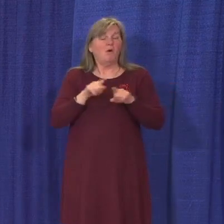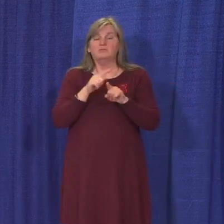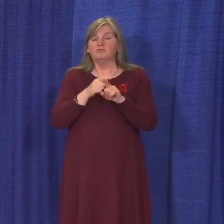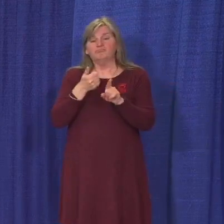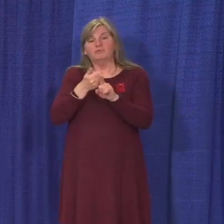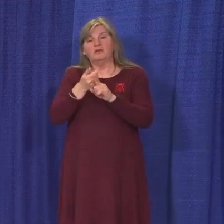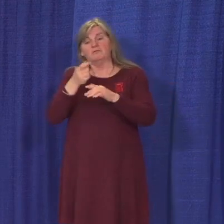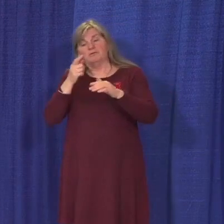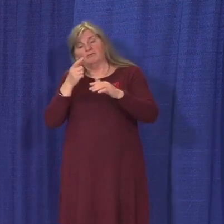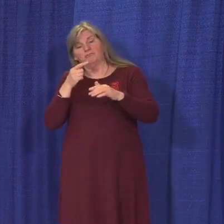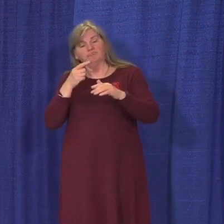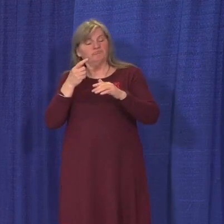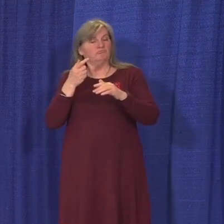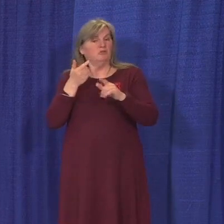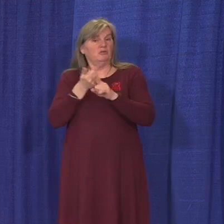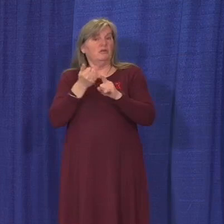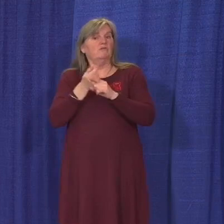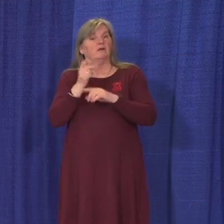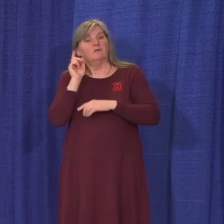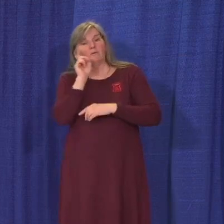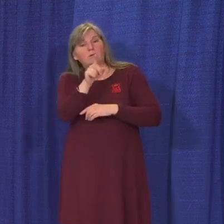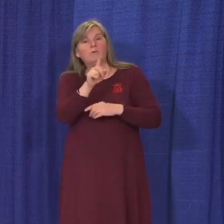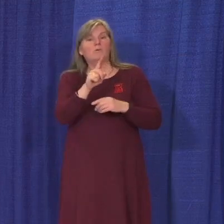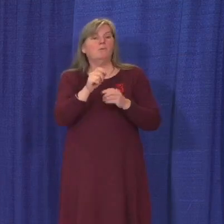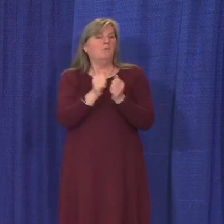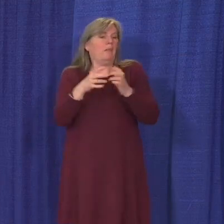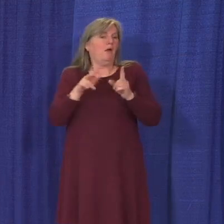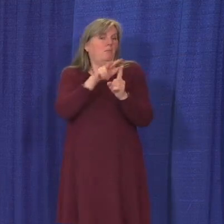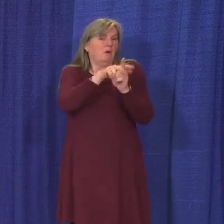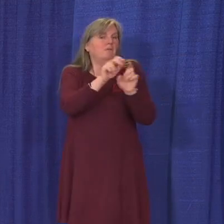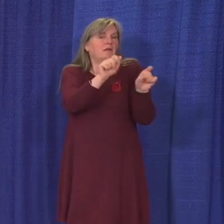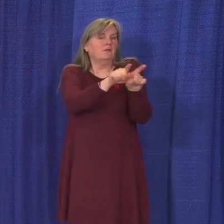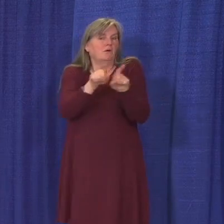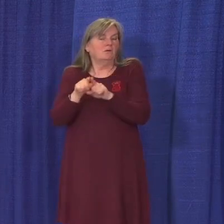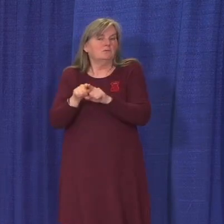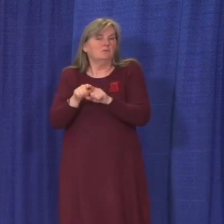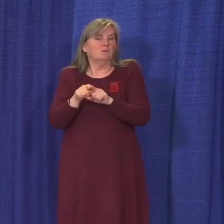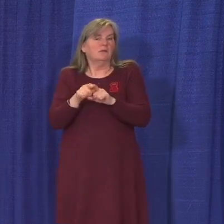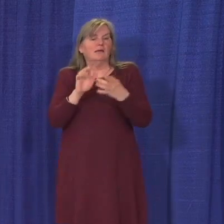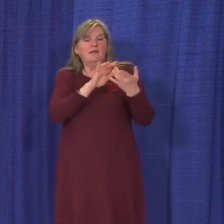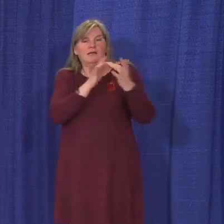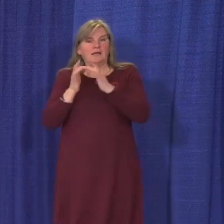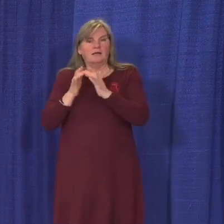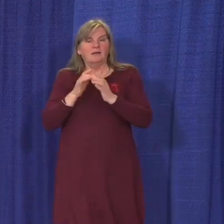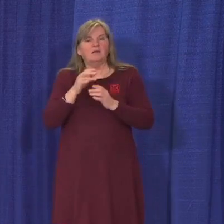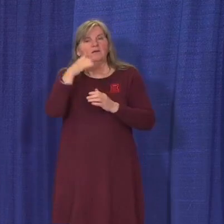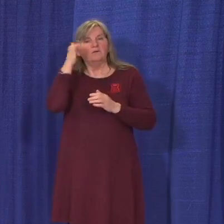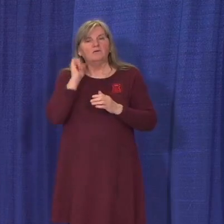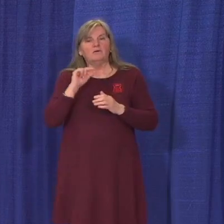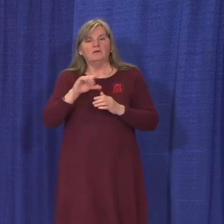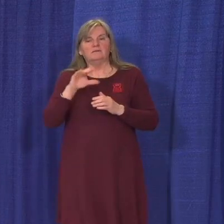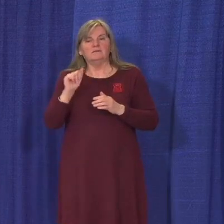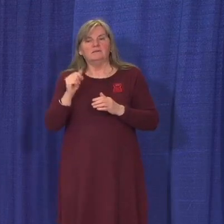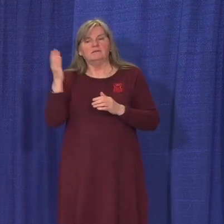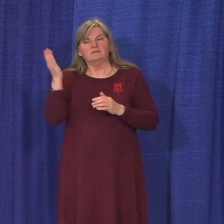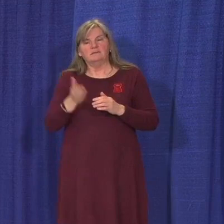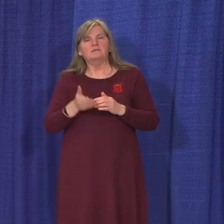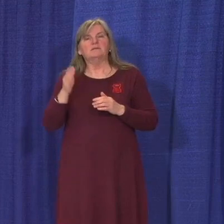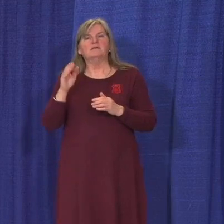to the normal way of living. The clinics here in Whitehorse is still booking appointments